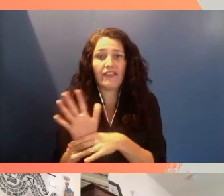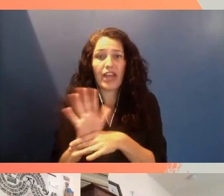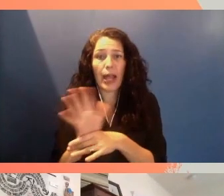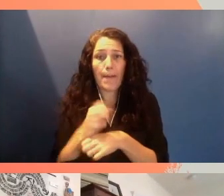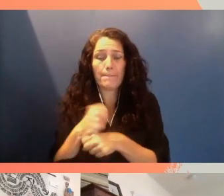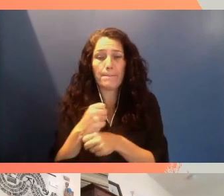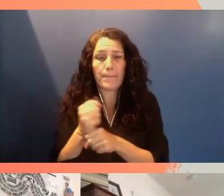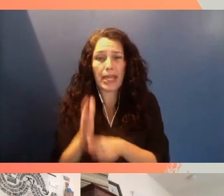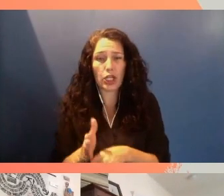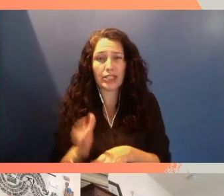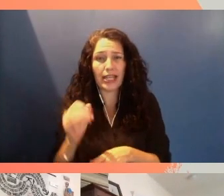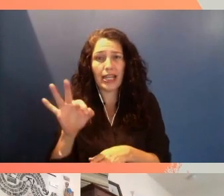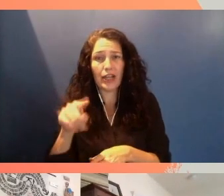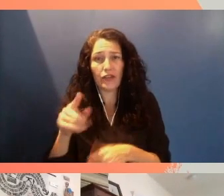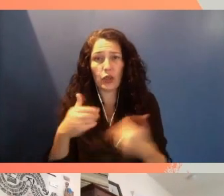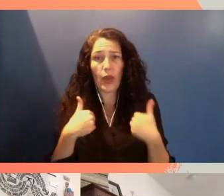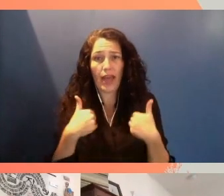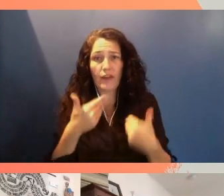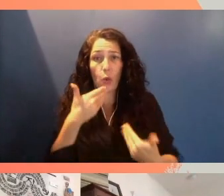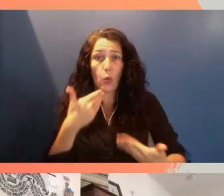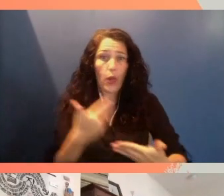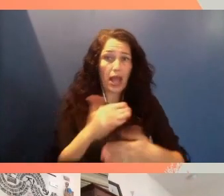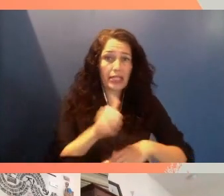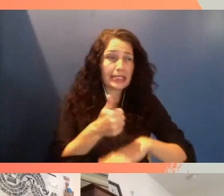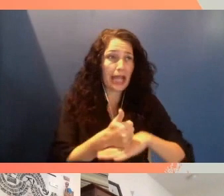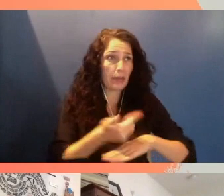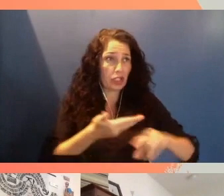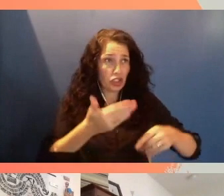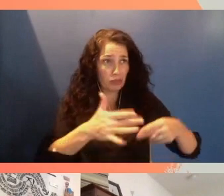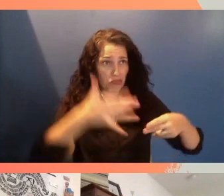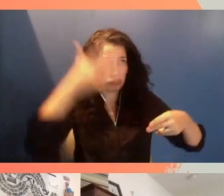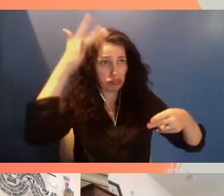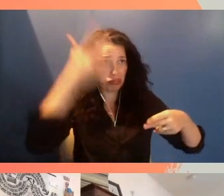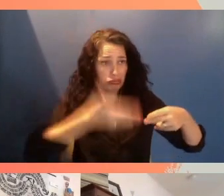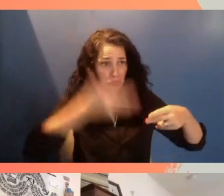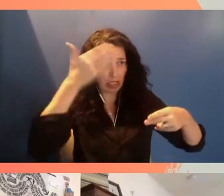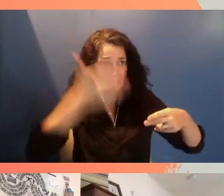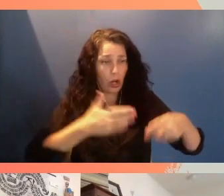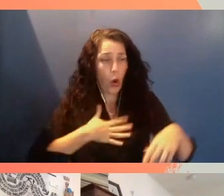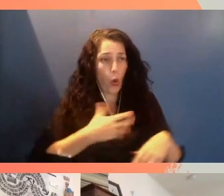if you have a sort of well-established white male filmmaker who wants to make a political doc